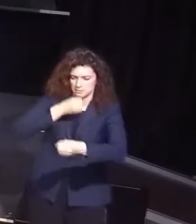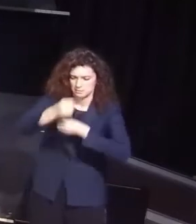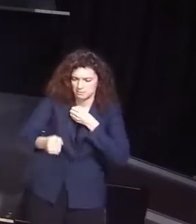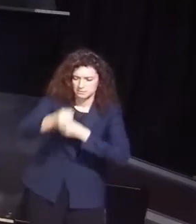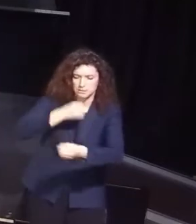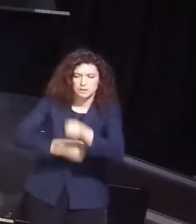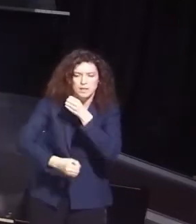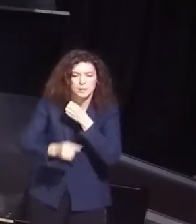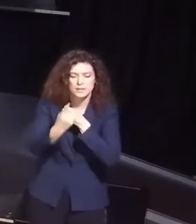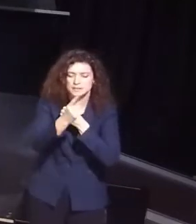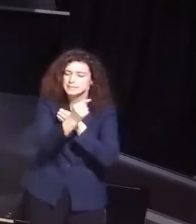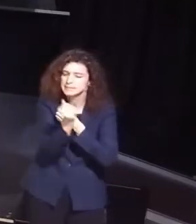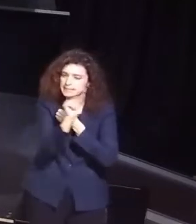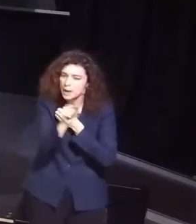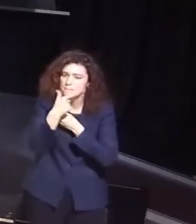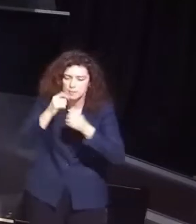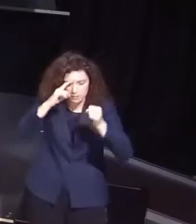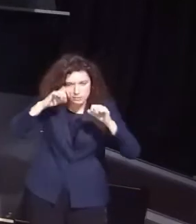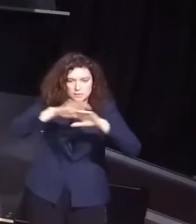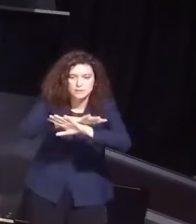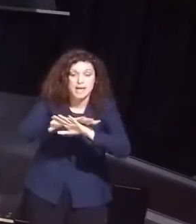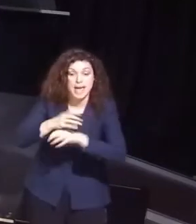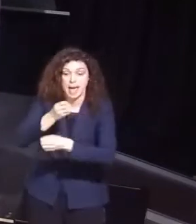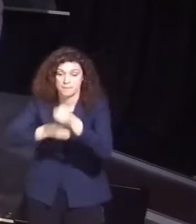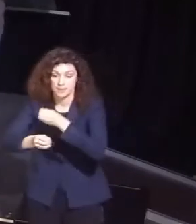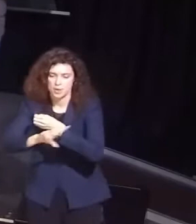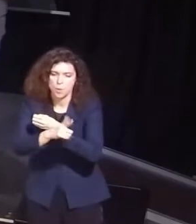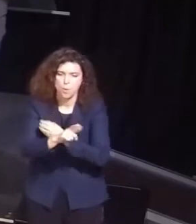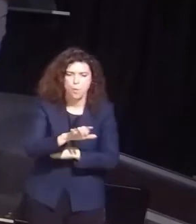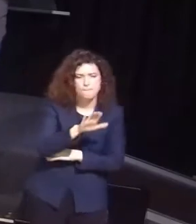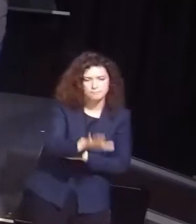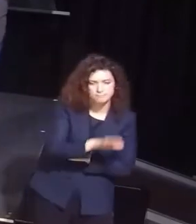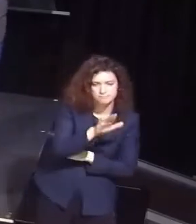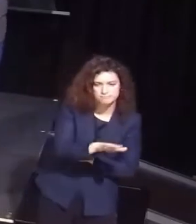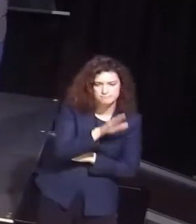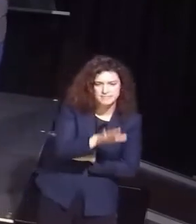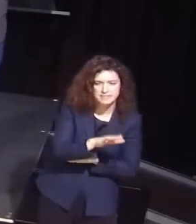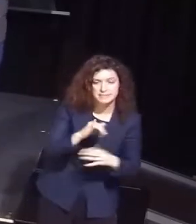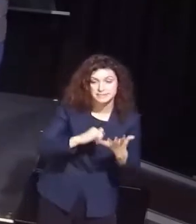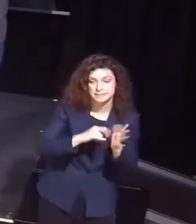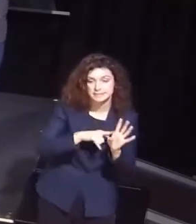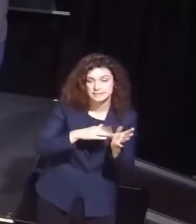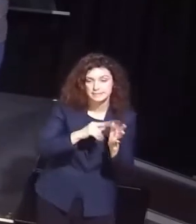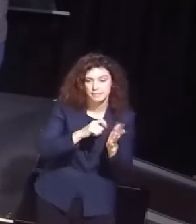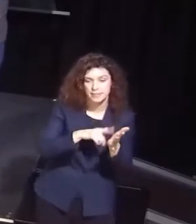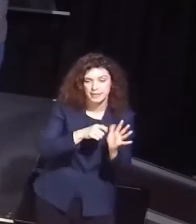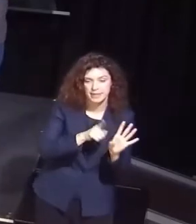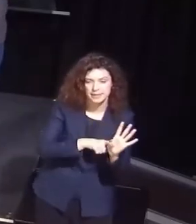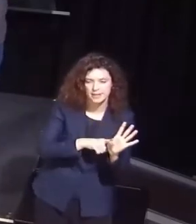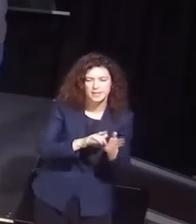which is feelings of pity or sorrow for someone else's misfortune. We never...try...